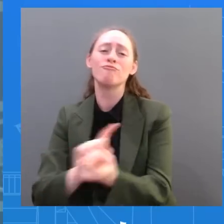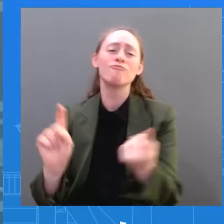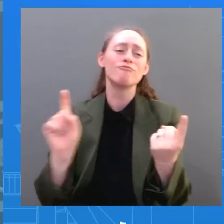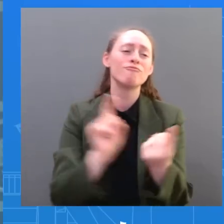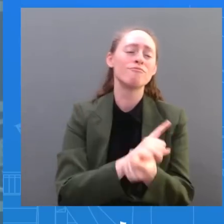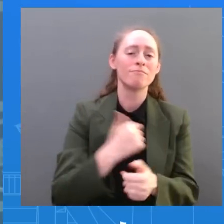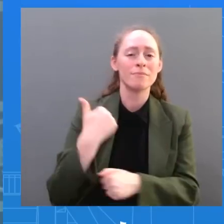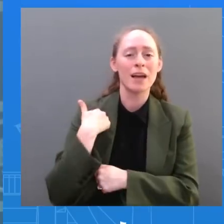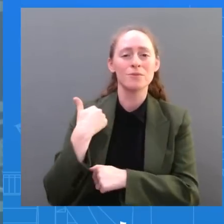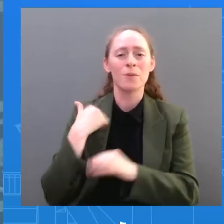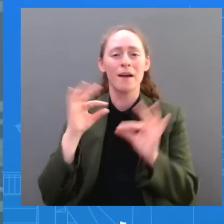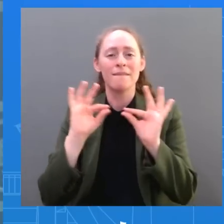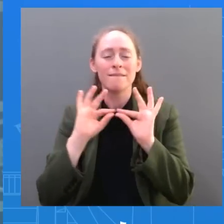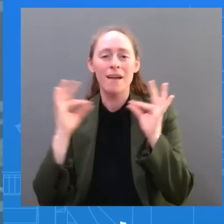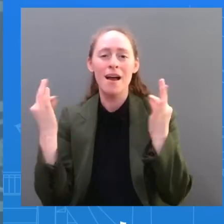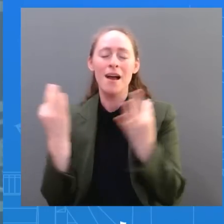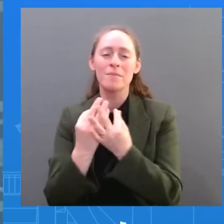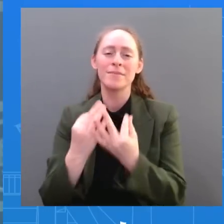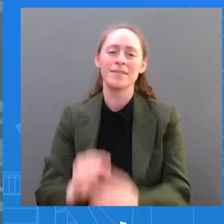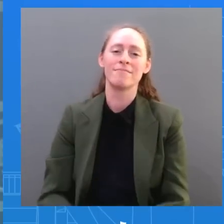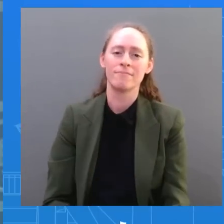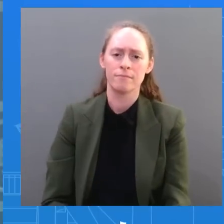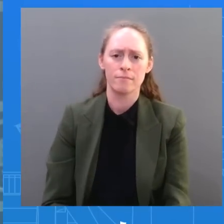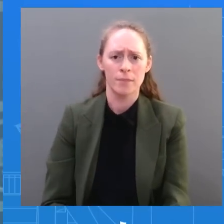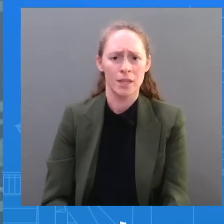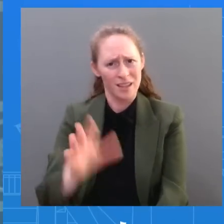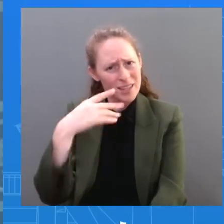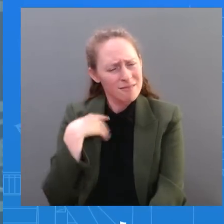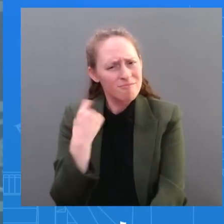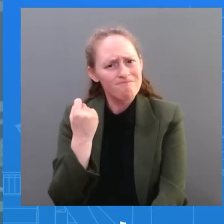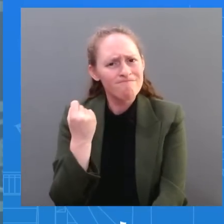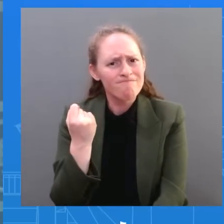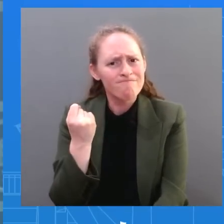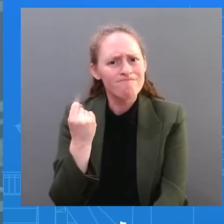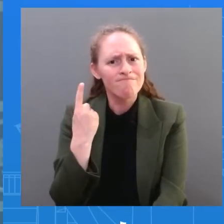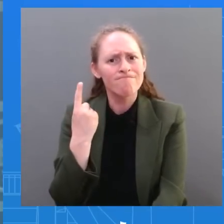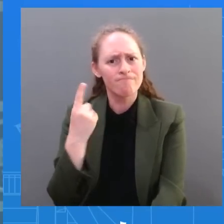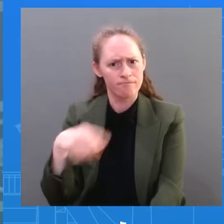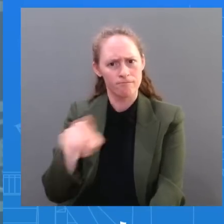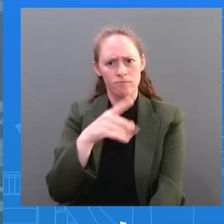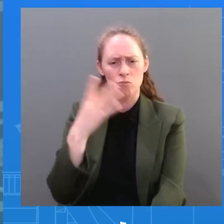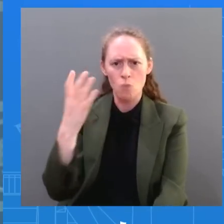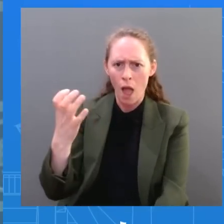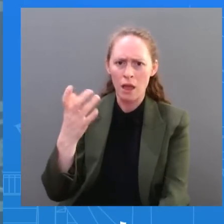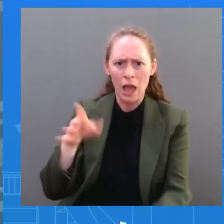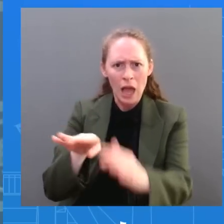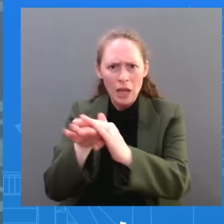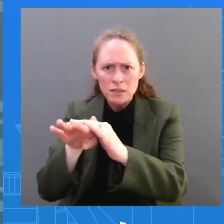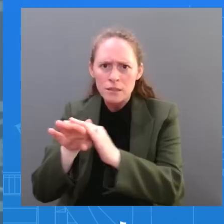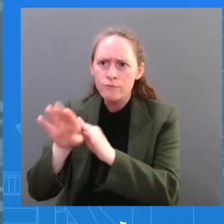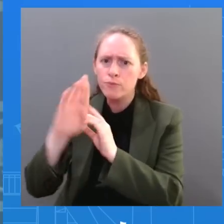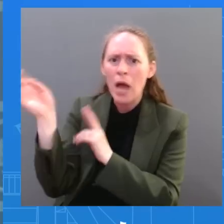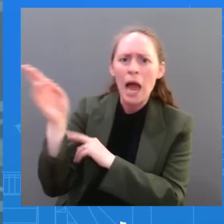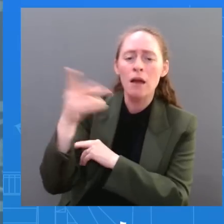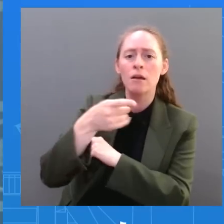We want to make -- we want to be accessible. We want the President to be -- his events to be accessible. And we are working to that, with the understanding